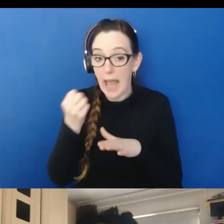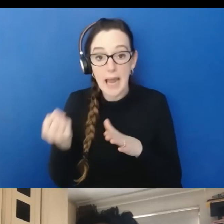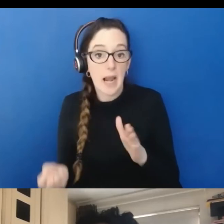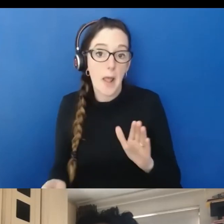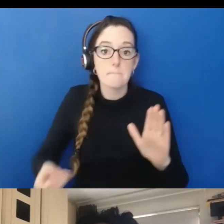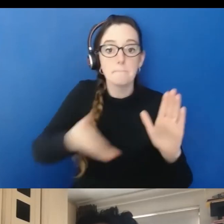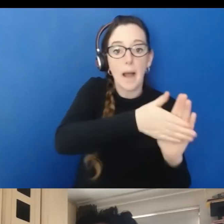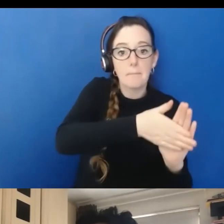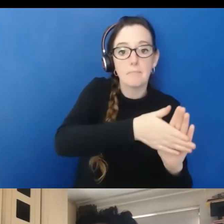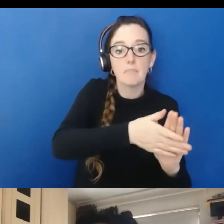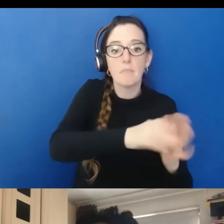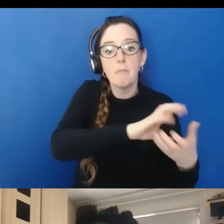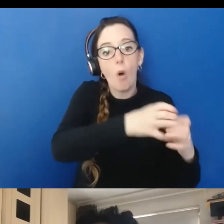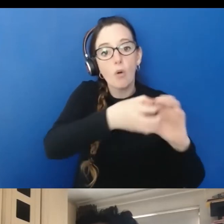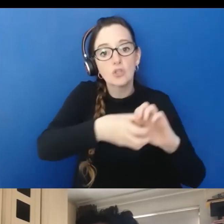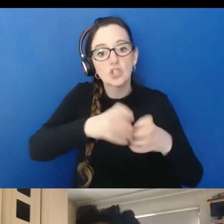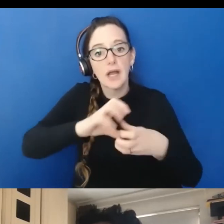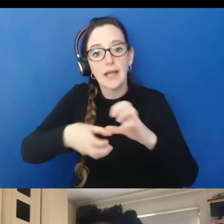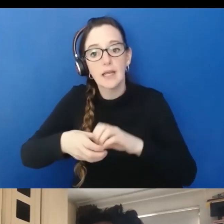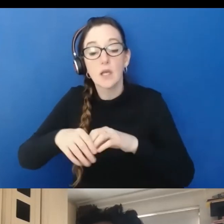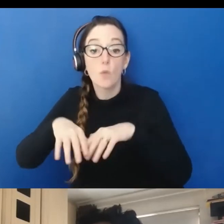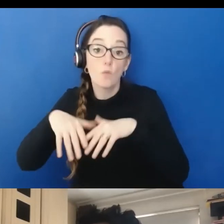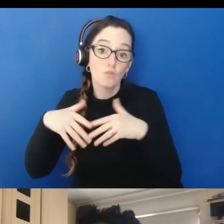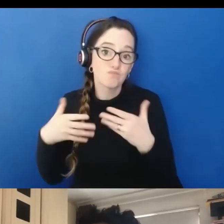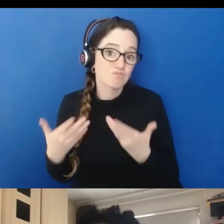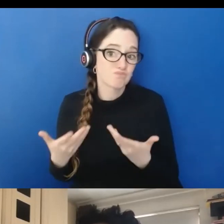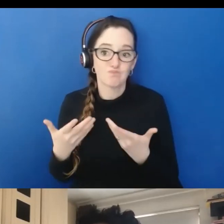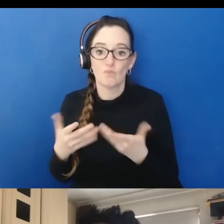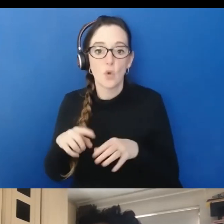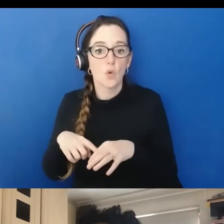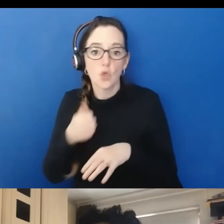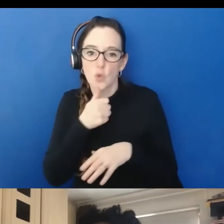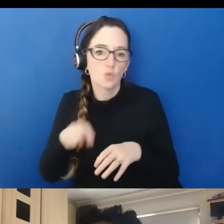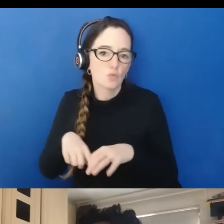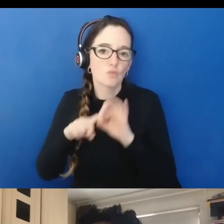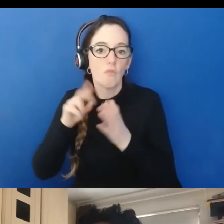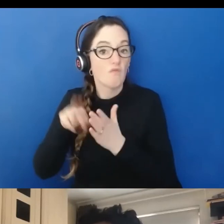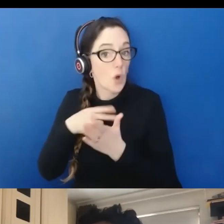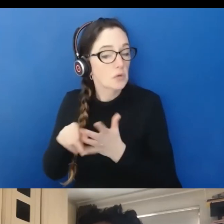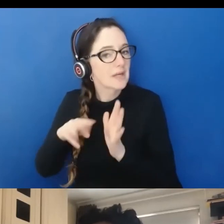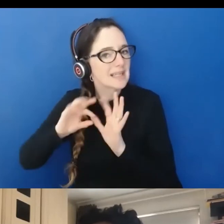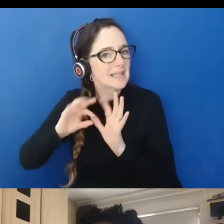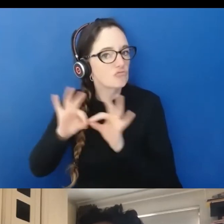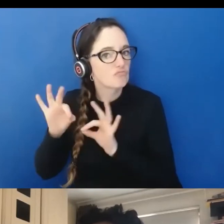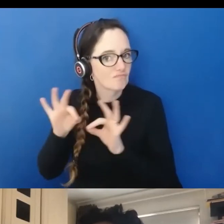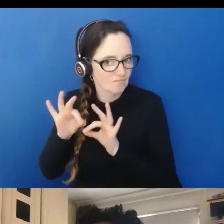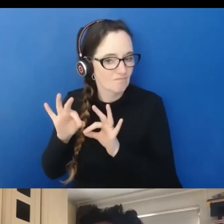or you can also in a sense use quadratic voting strategies